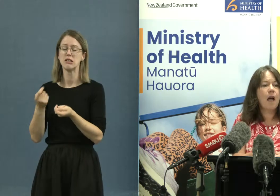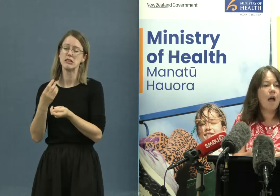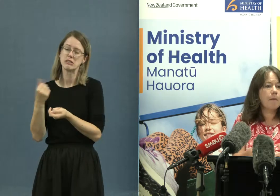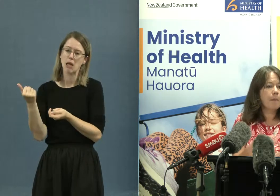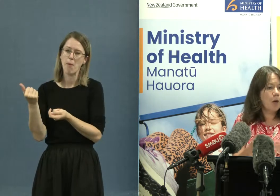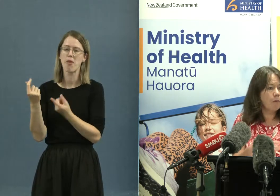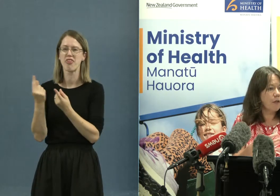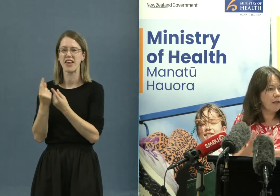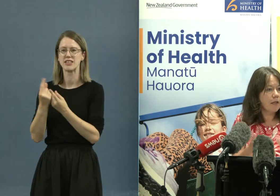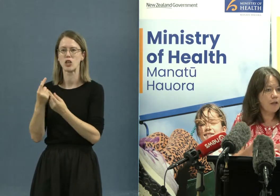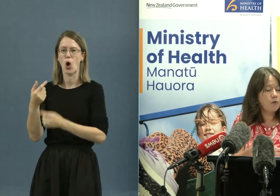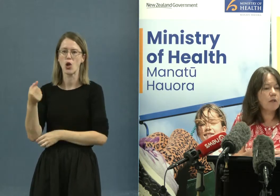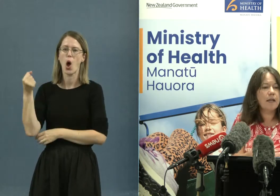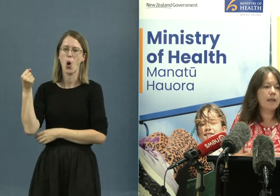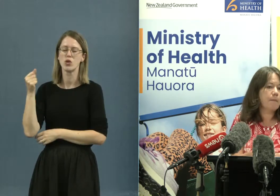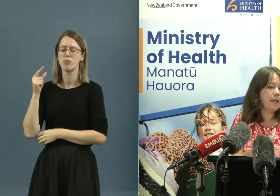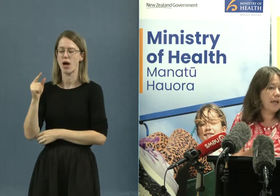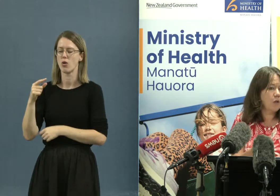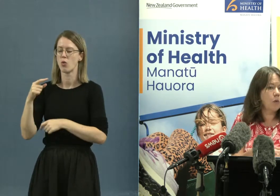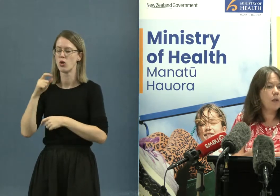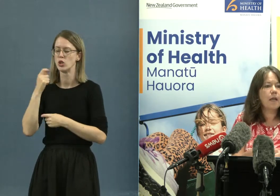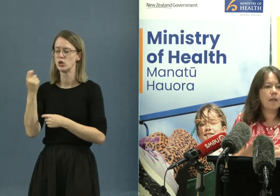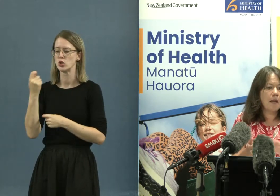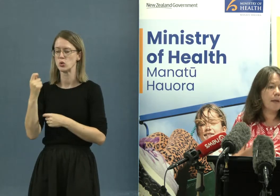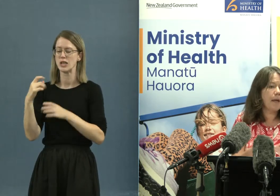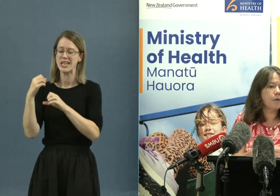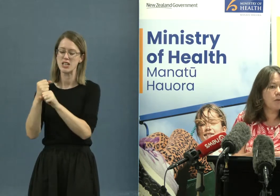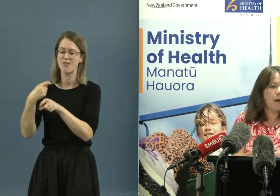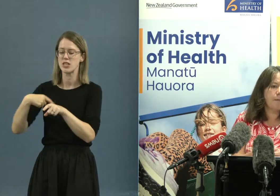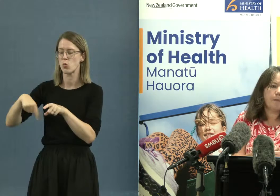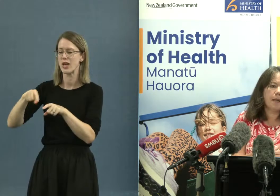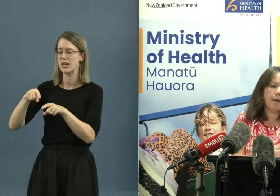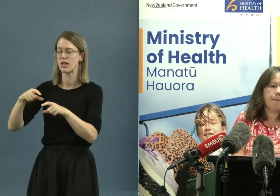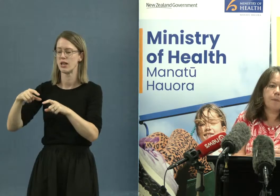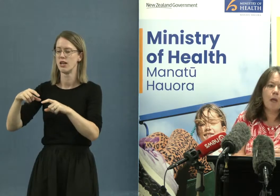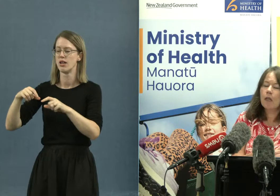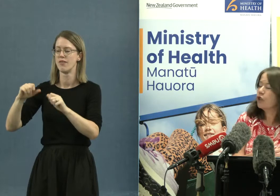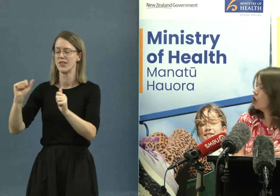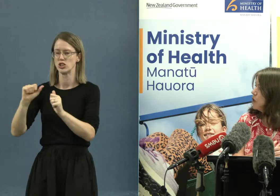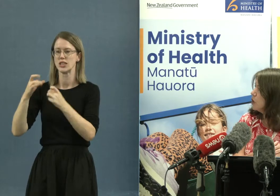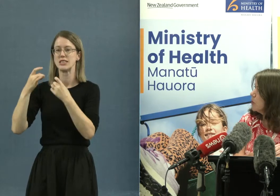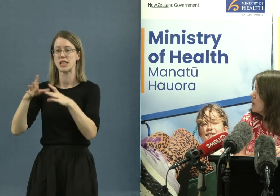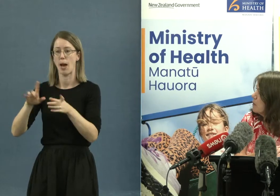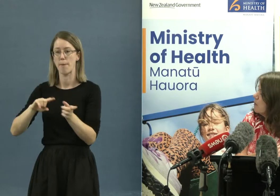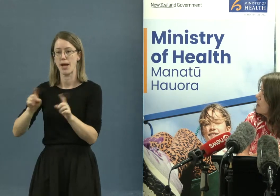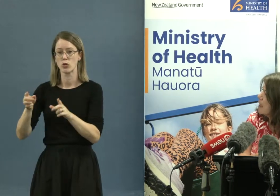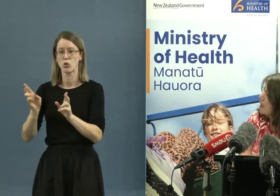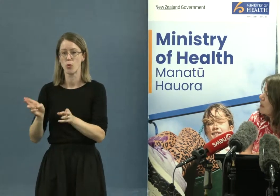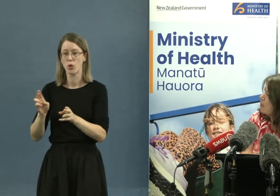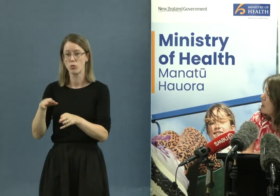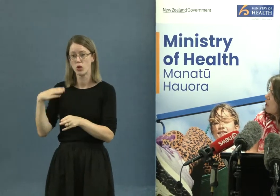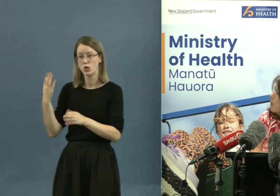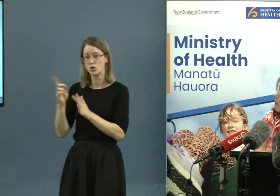things, but hopefully they'll get through that by the end of week and then be able to ramp